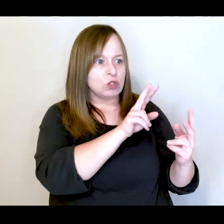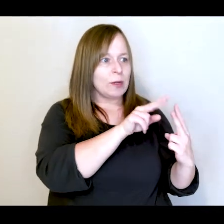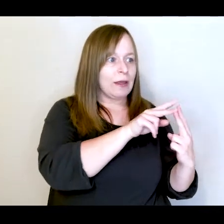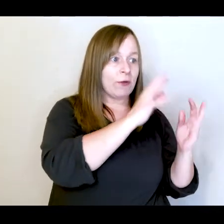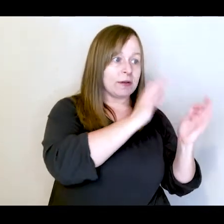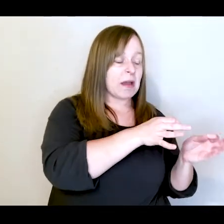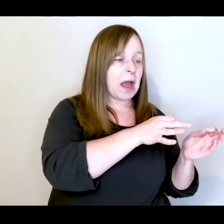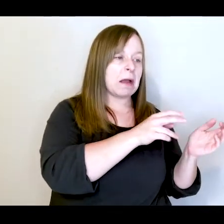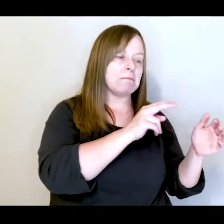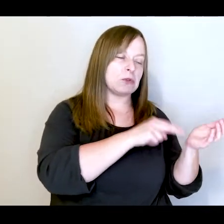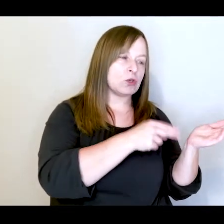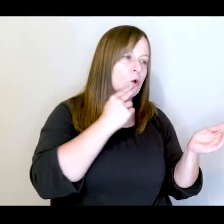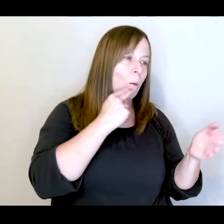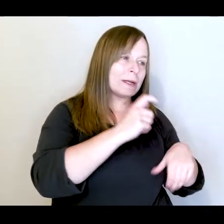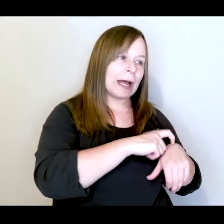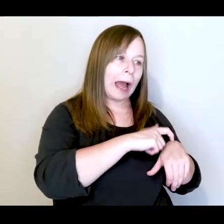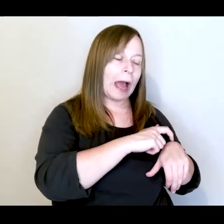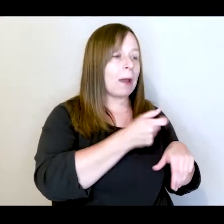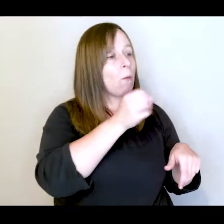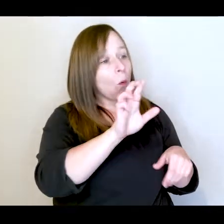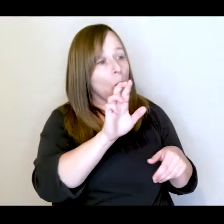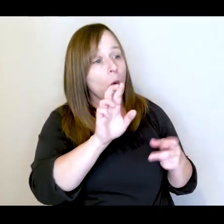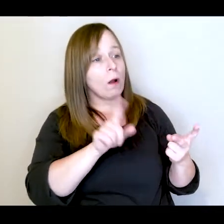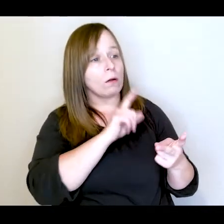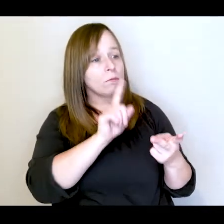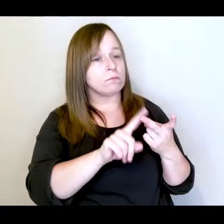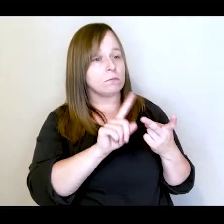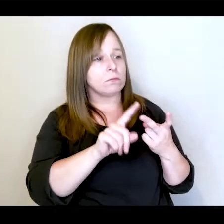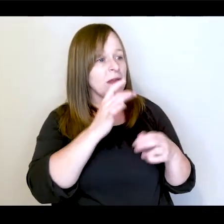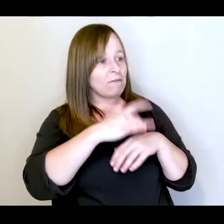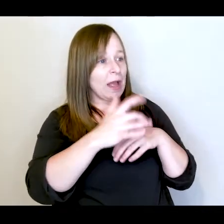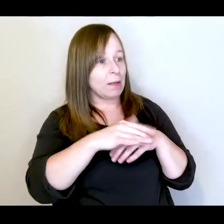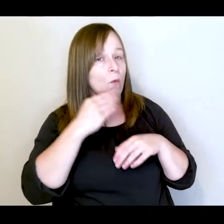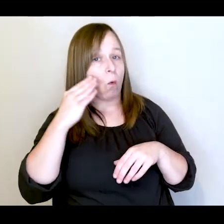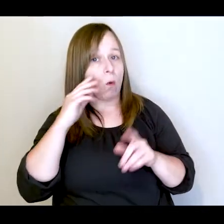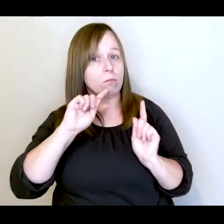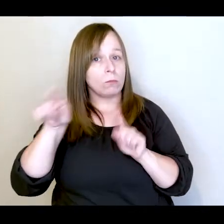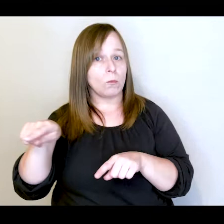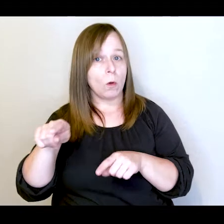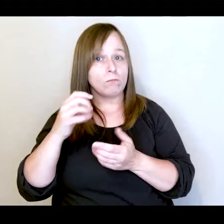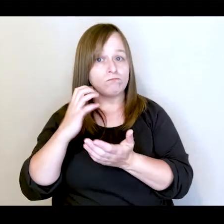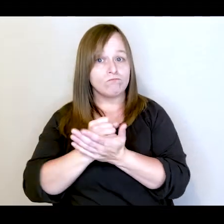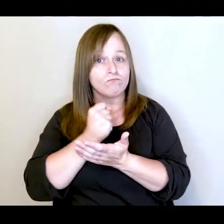either decide to go to a nursing home or if the option is available at home to do that.